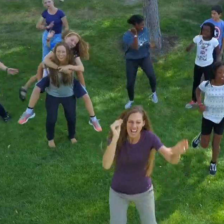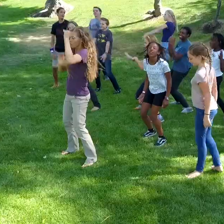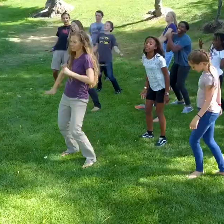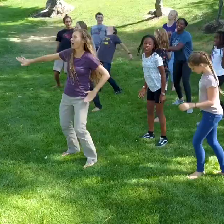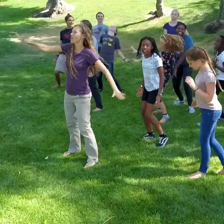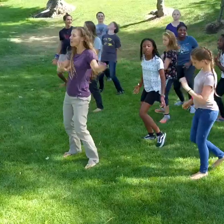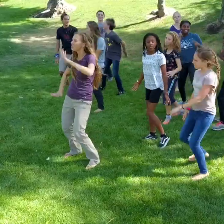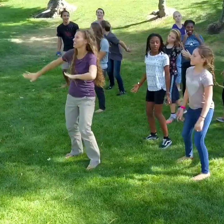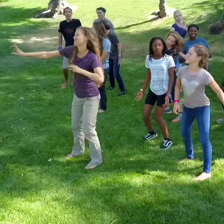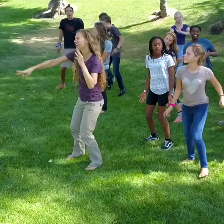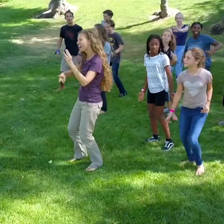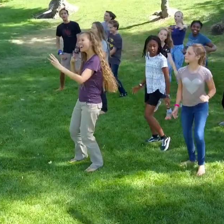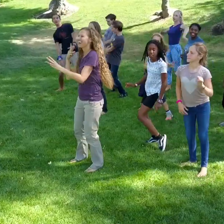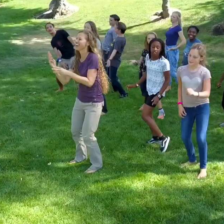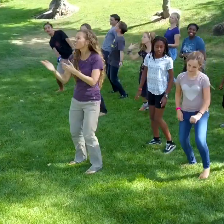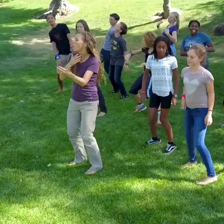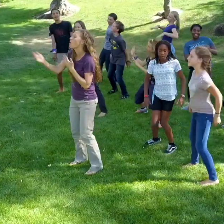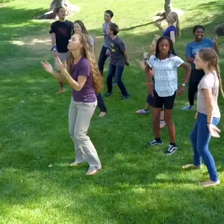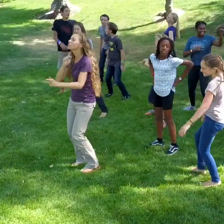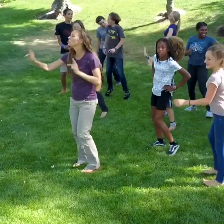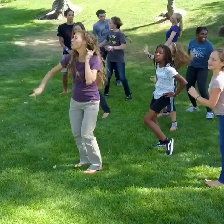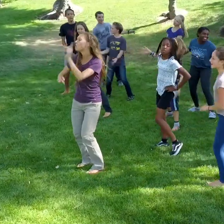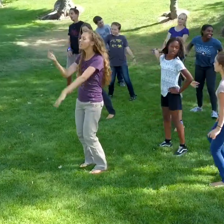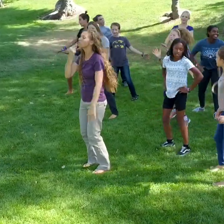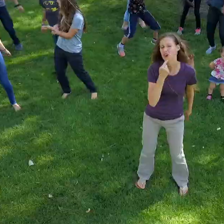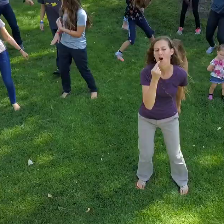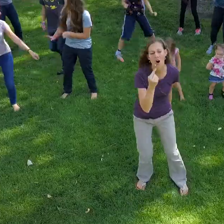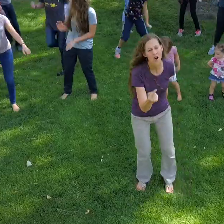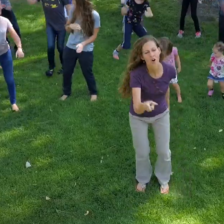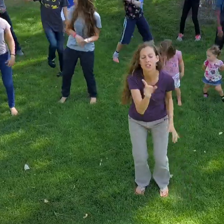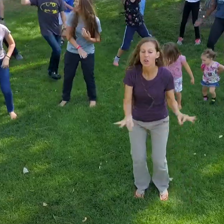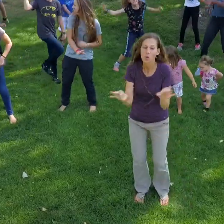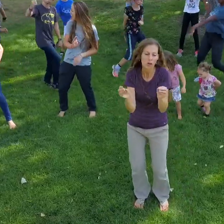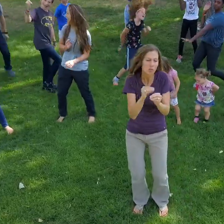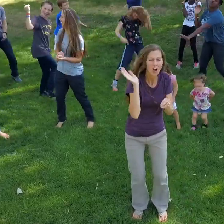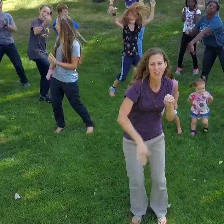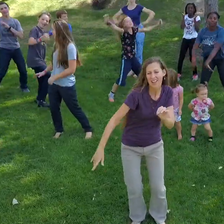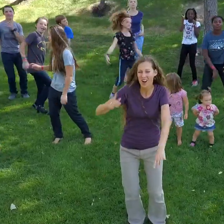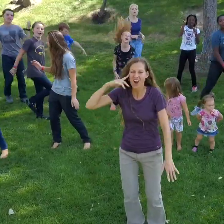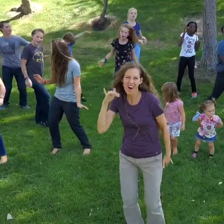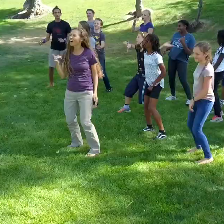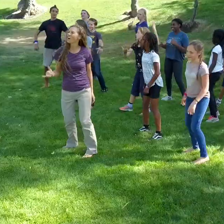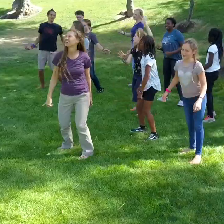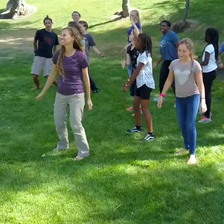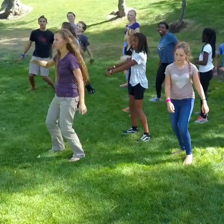Boys all over the world Whatever you been told You're worth more than gold